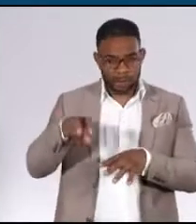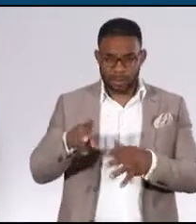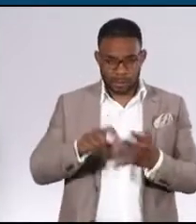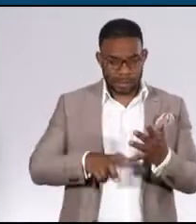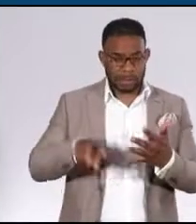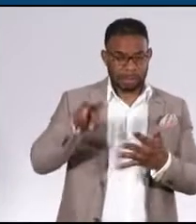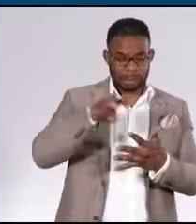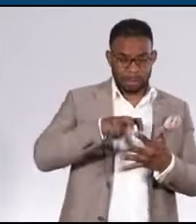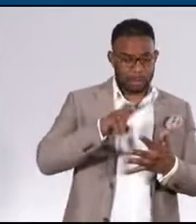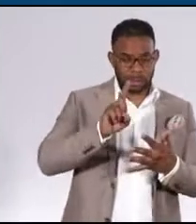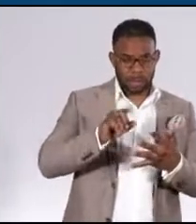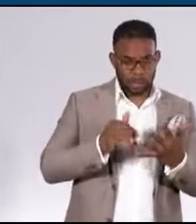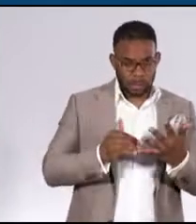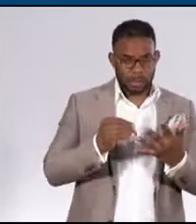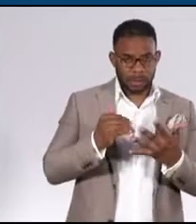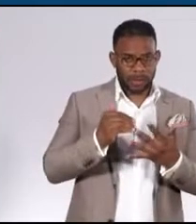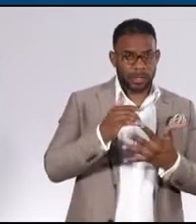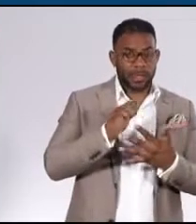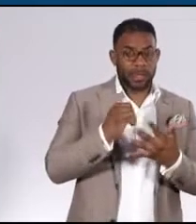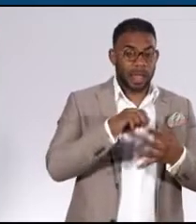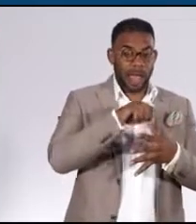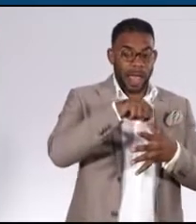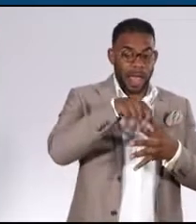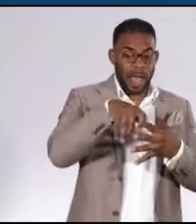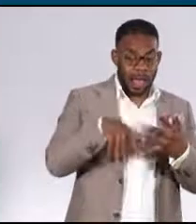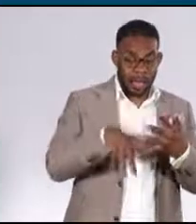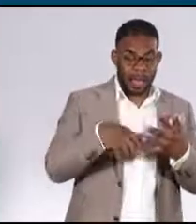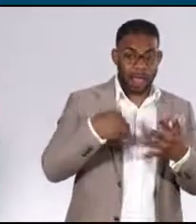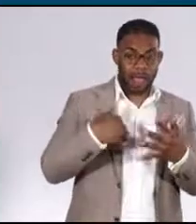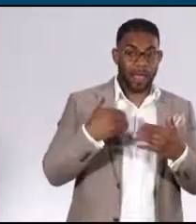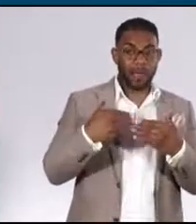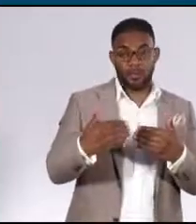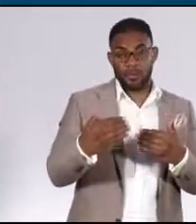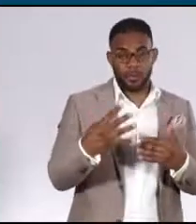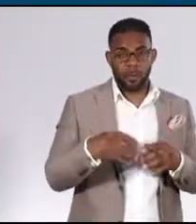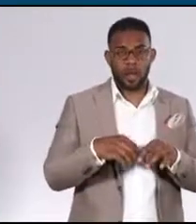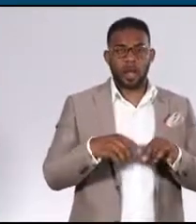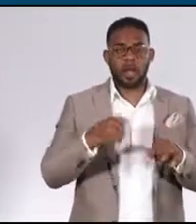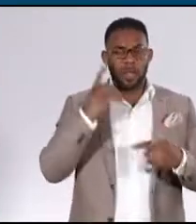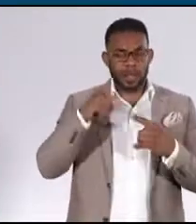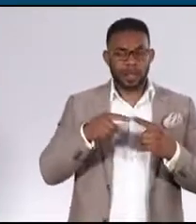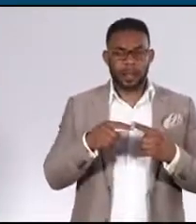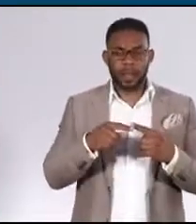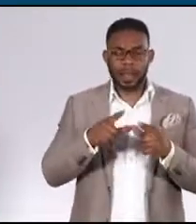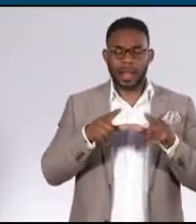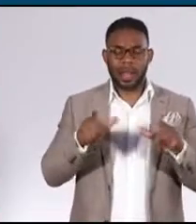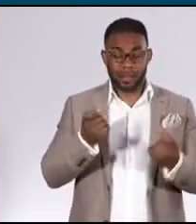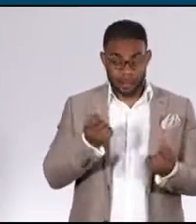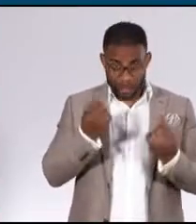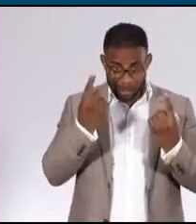Now, important this hierarchy also carries ford, as we think then about language, comprehension be able to understand